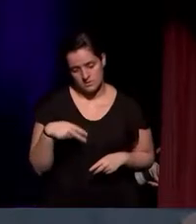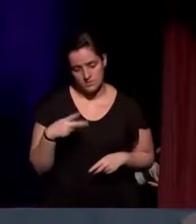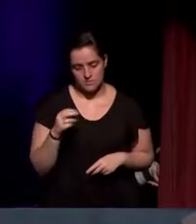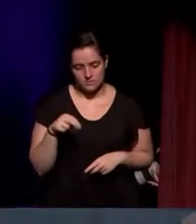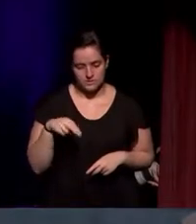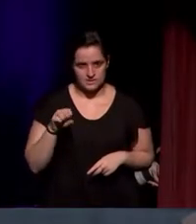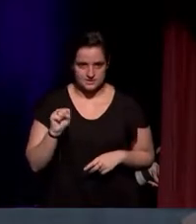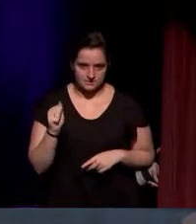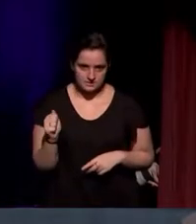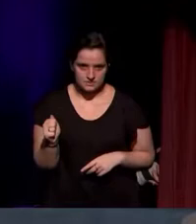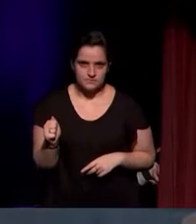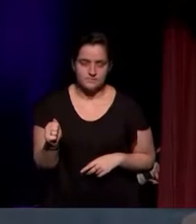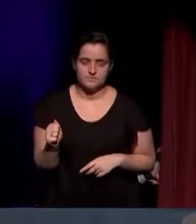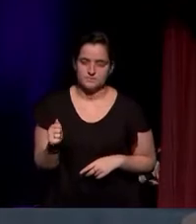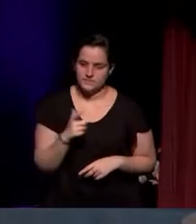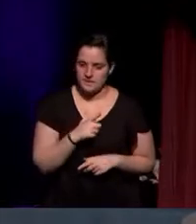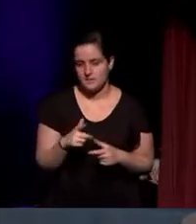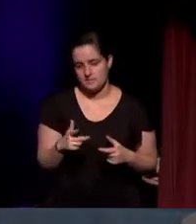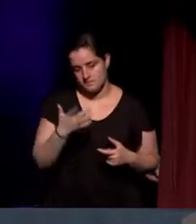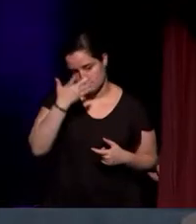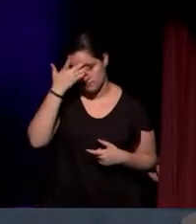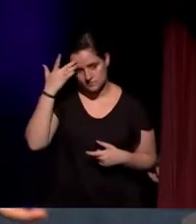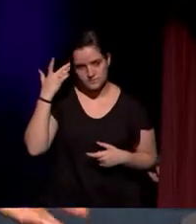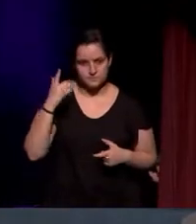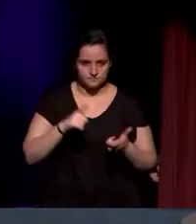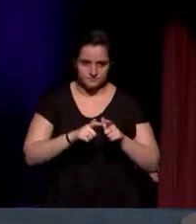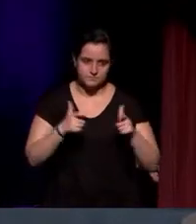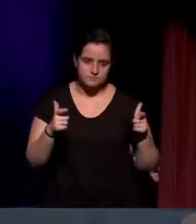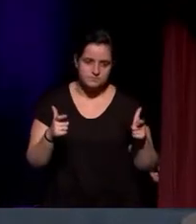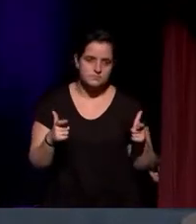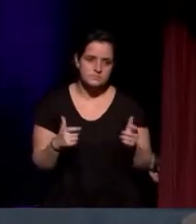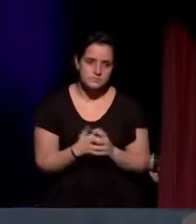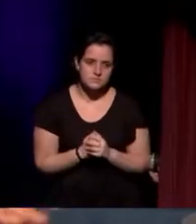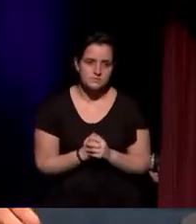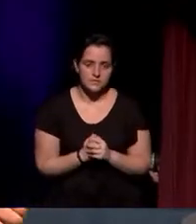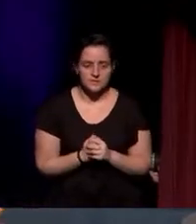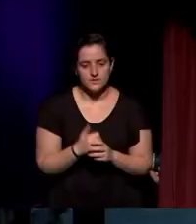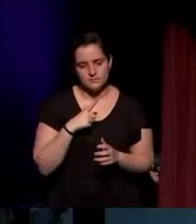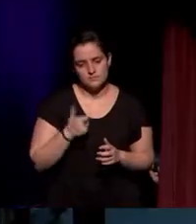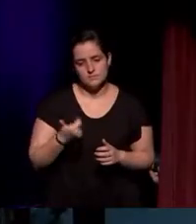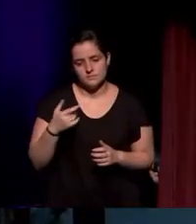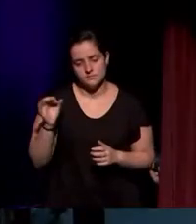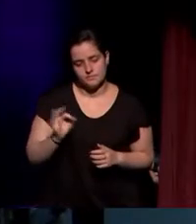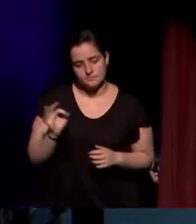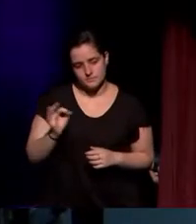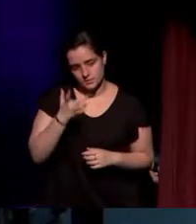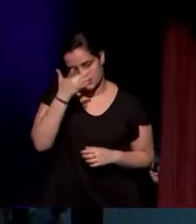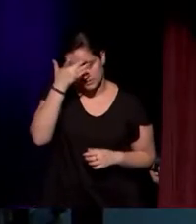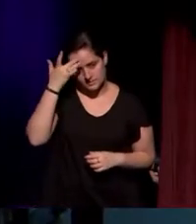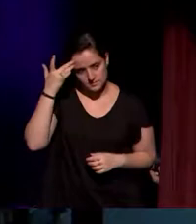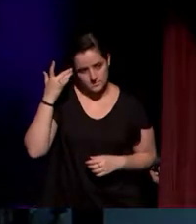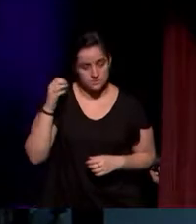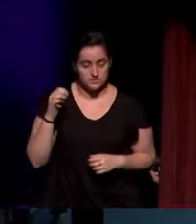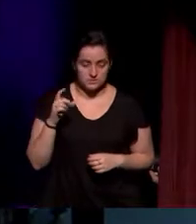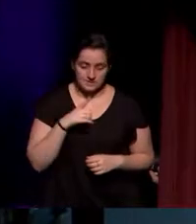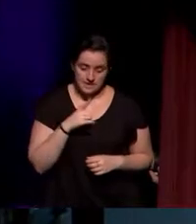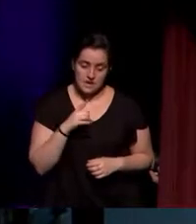we have a population workers, in about 12% of people with formal employment.